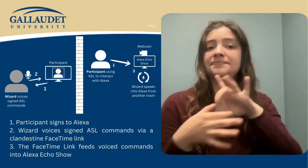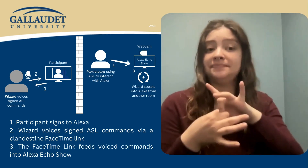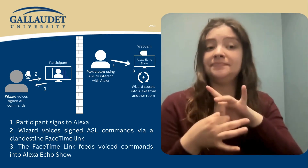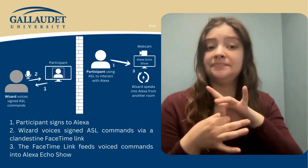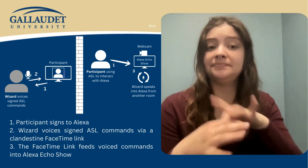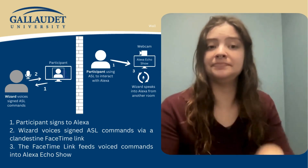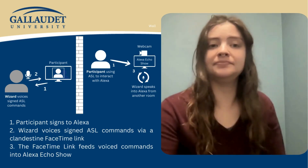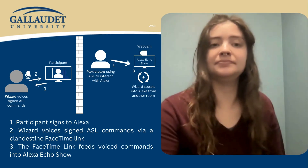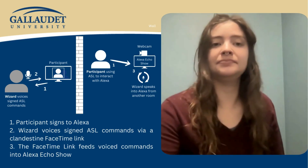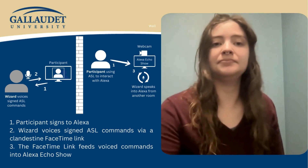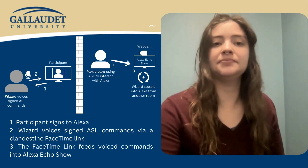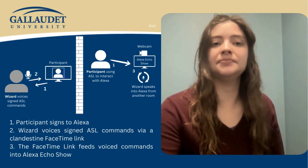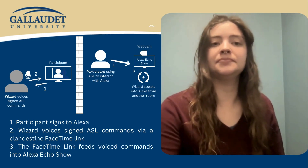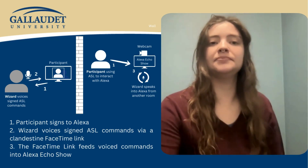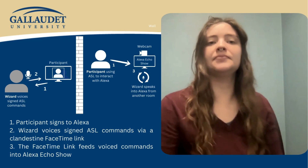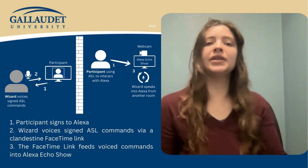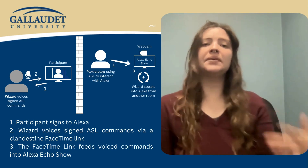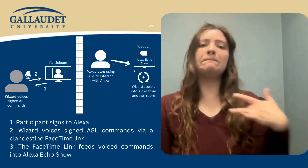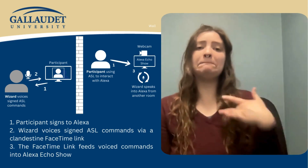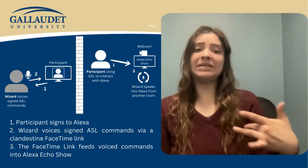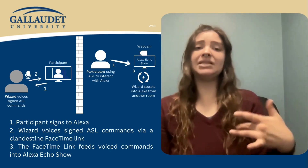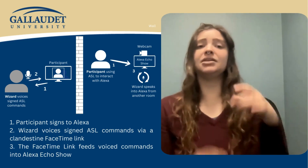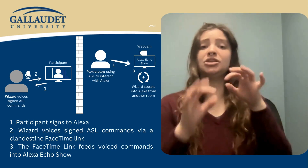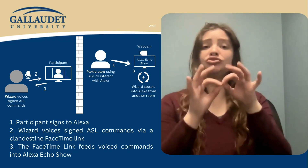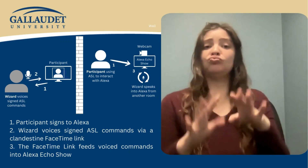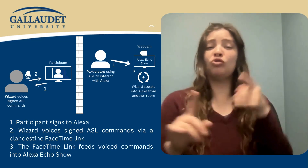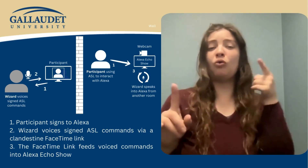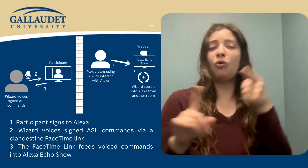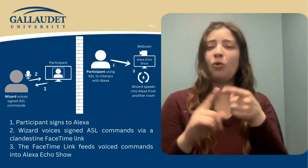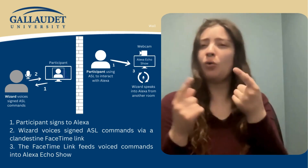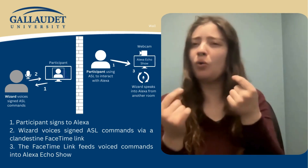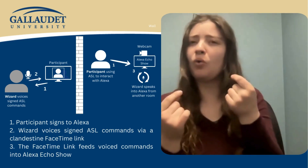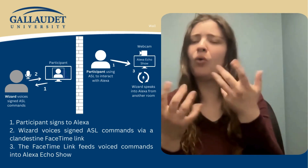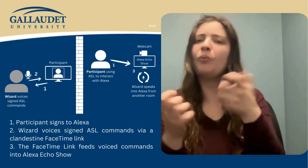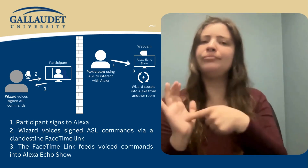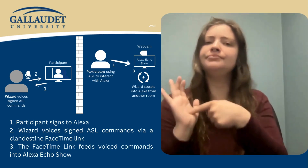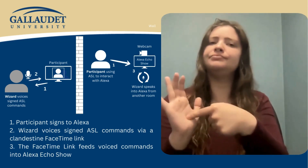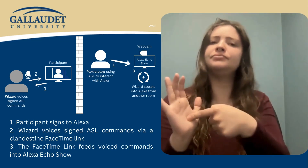is real. The hidden researcher at the wizard station supports the Wizard-of-Oz approach from